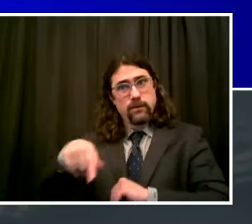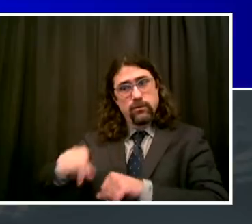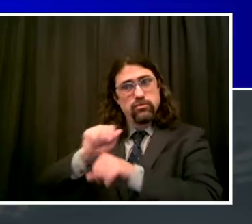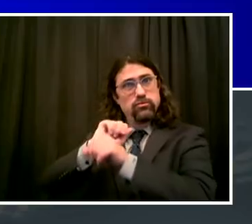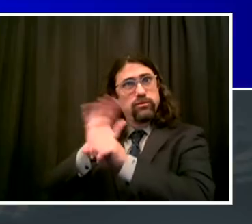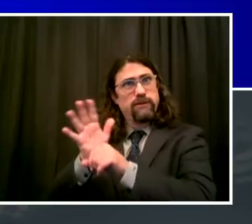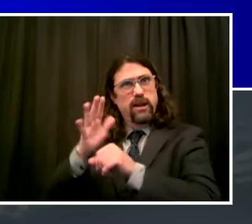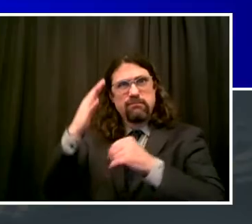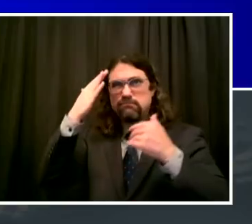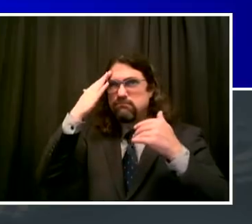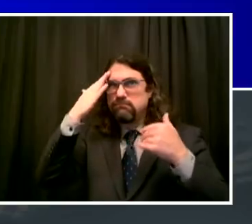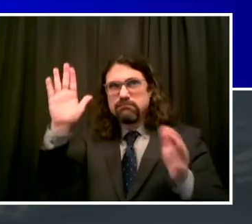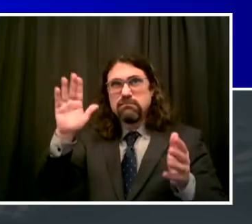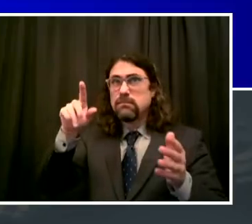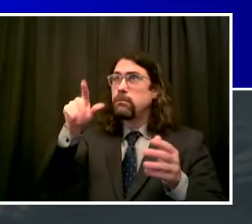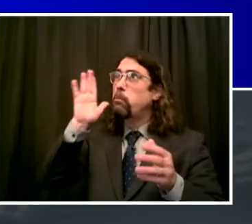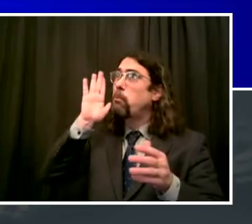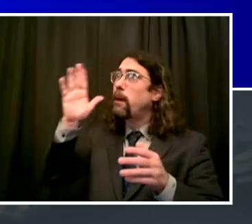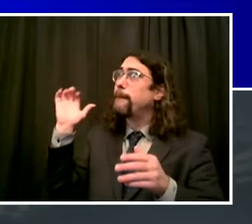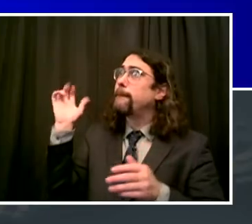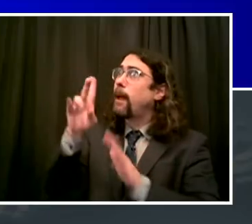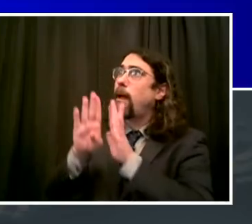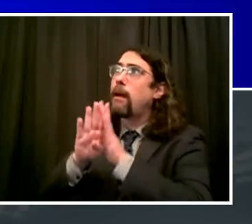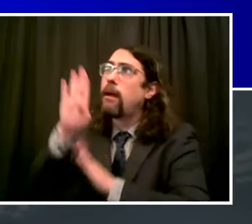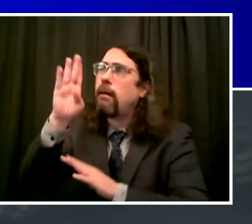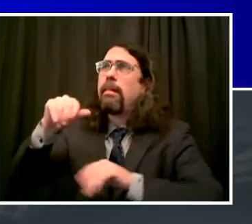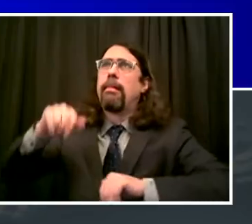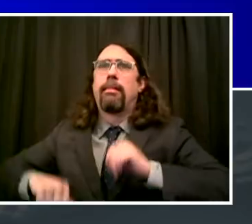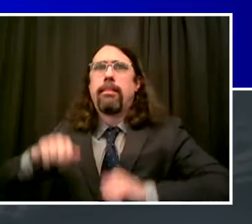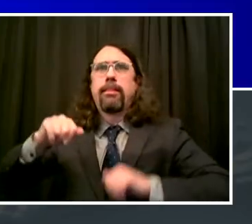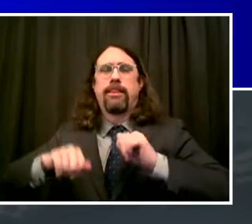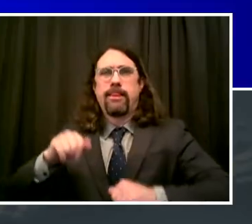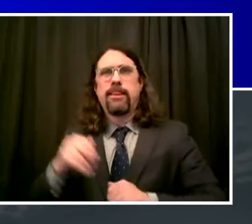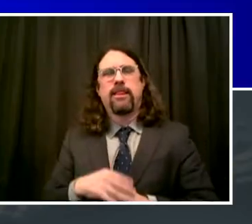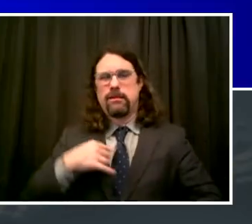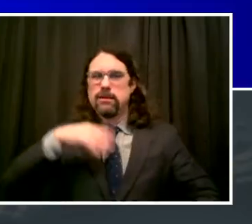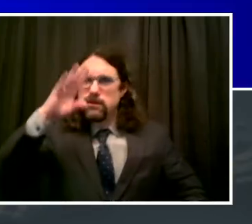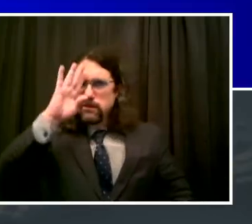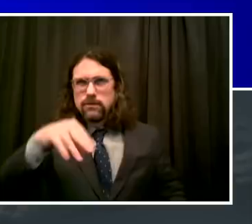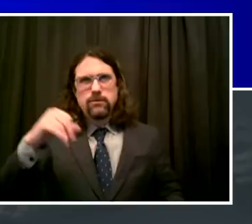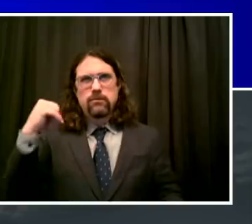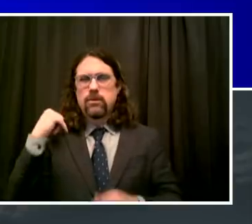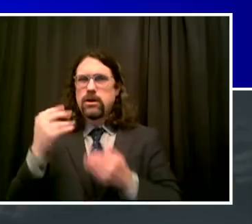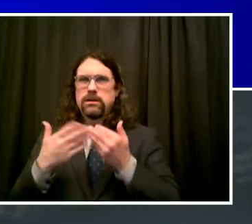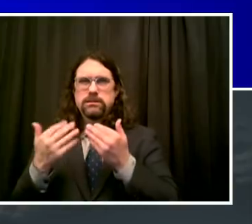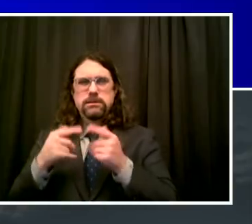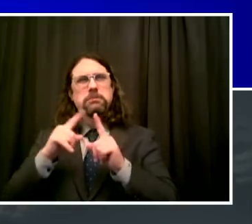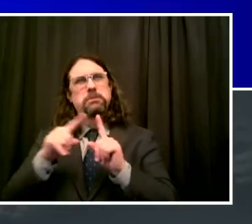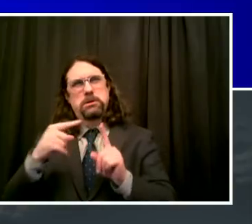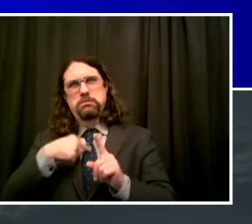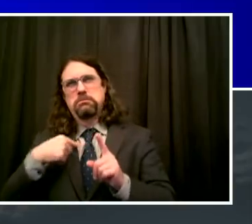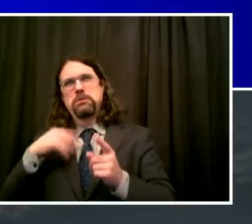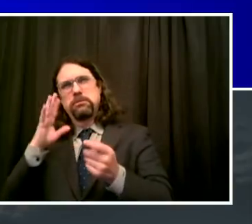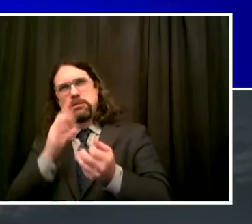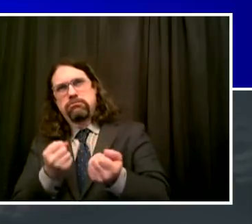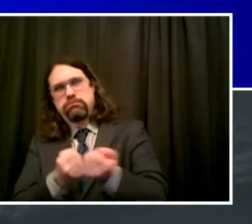ENVIRONMENT. THYE HAD A